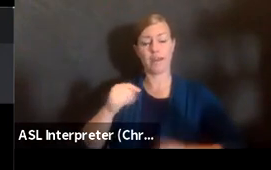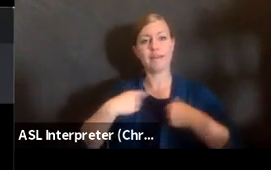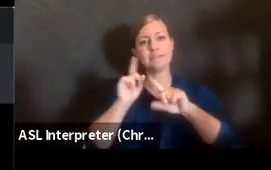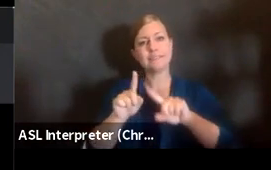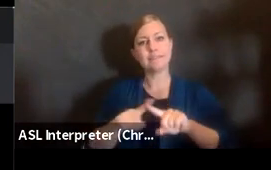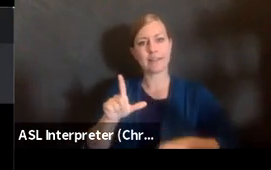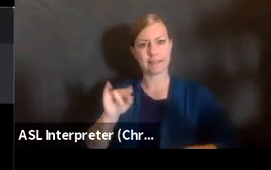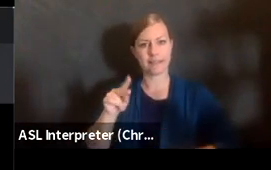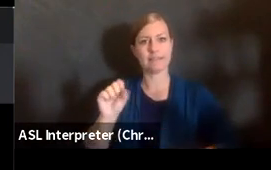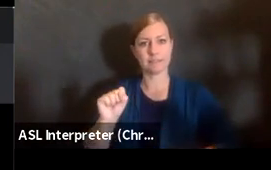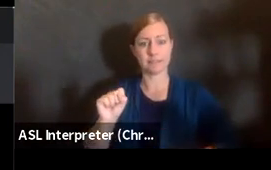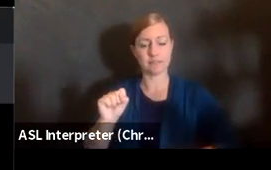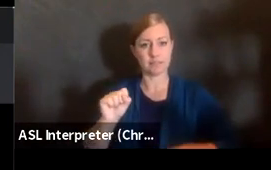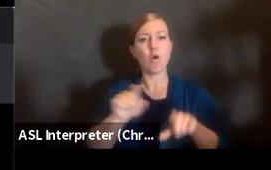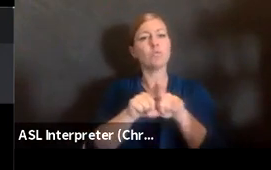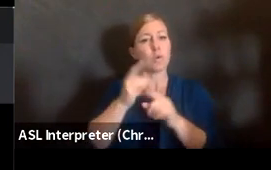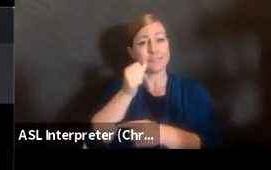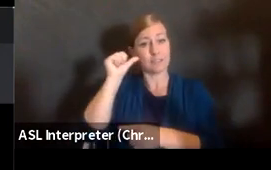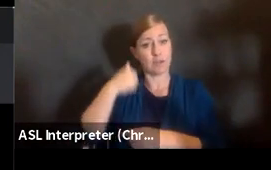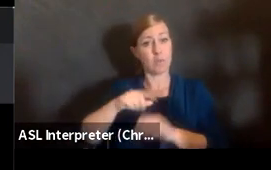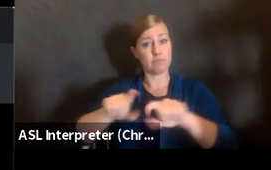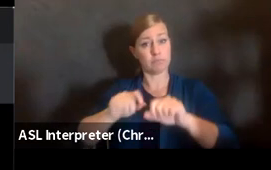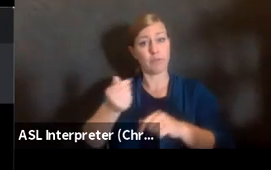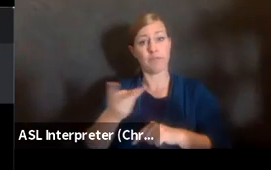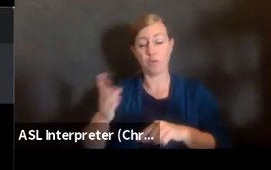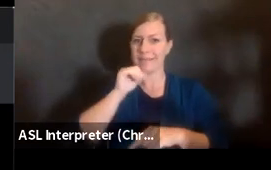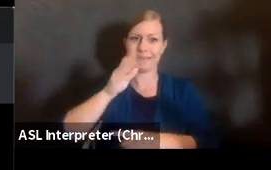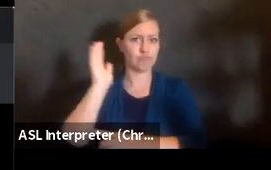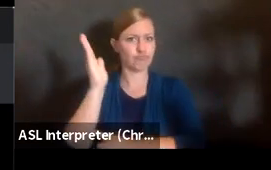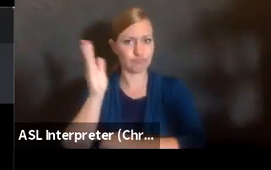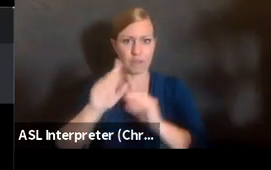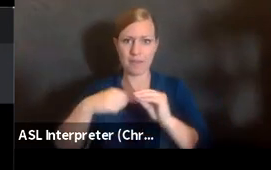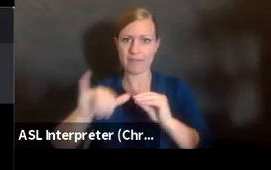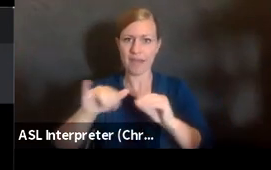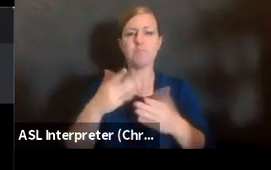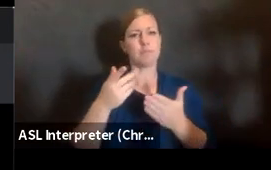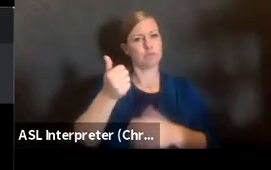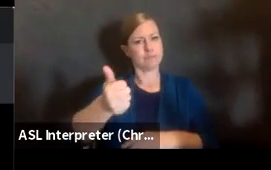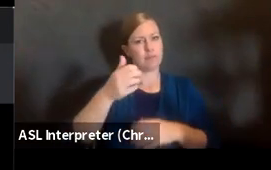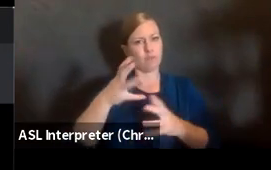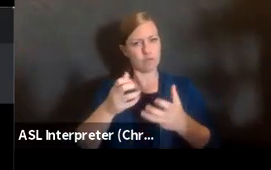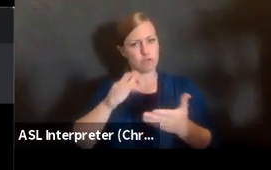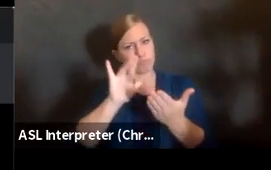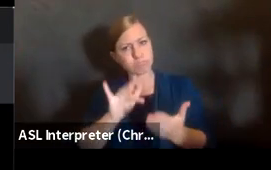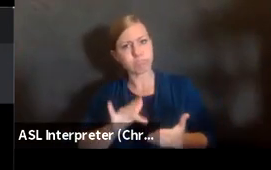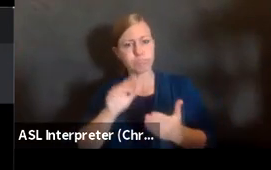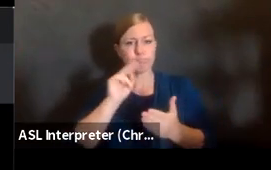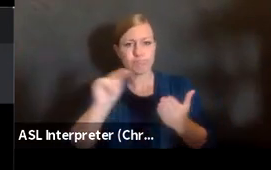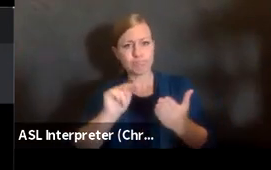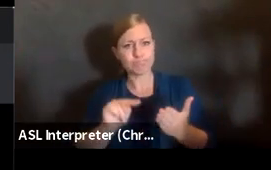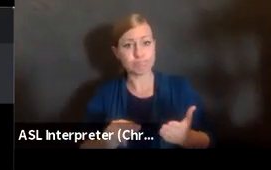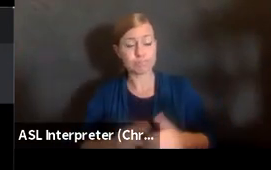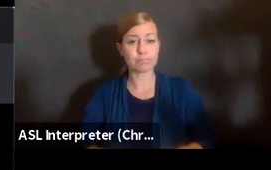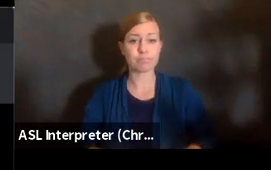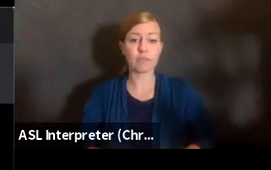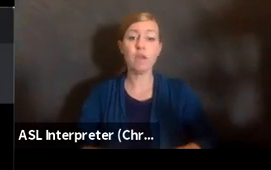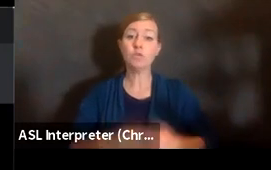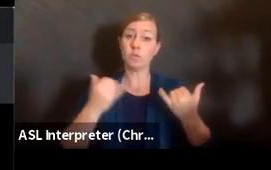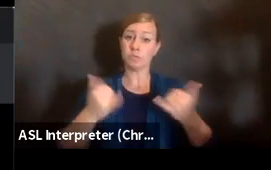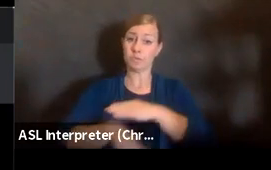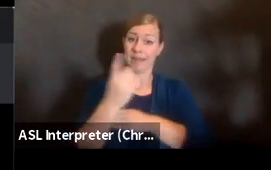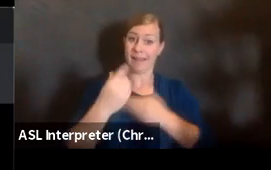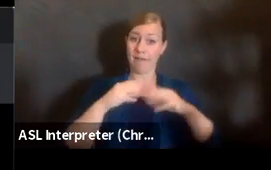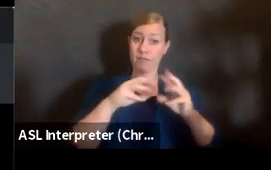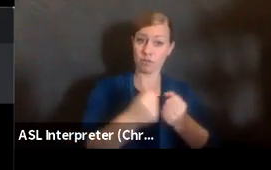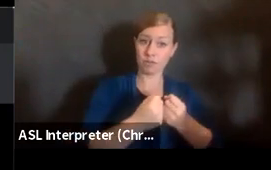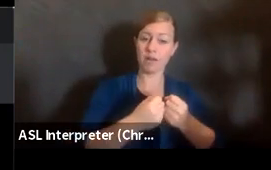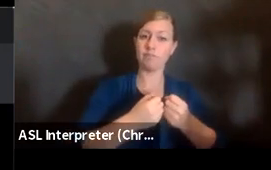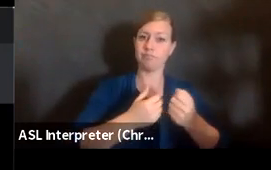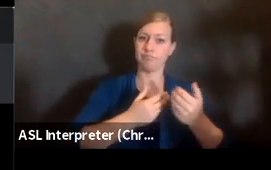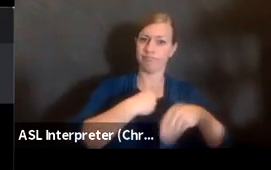Jeff Crawford: And speaking of which, we also have an on demand version of this course that you can do for additional clock hours. If you've signed in today via Zoom, you've automatically signed in to get your clock hours.